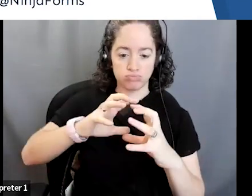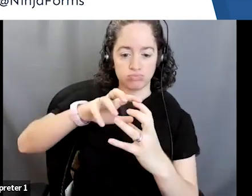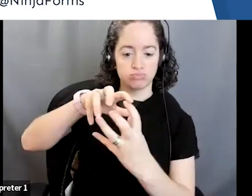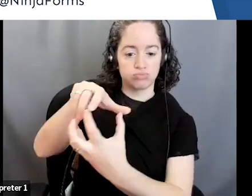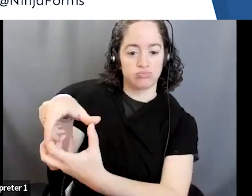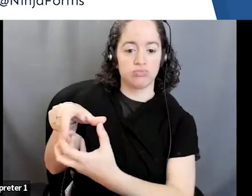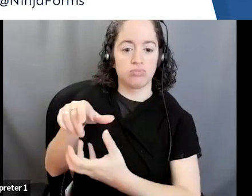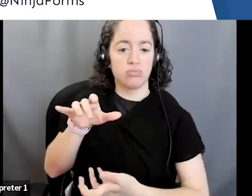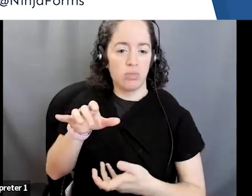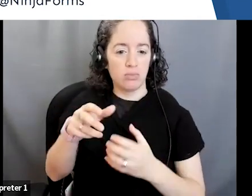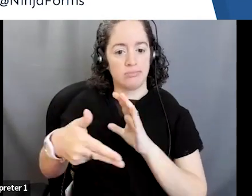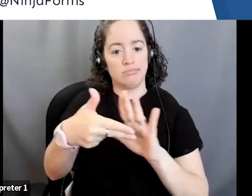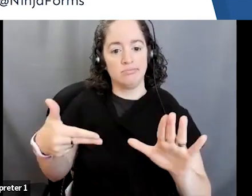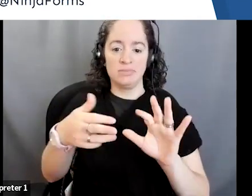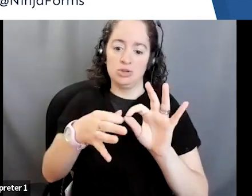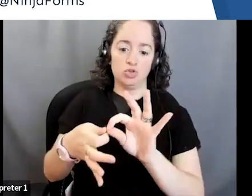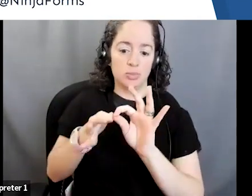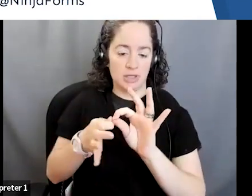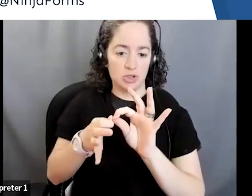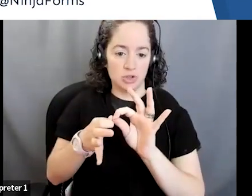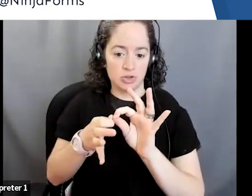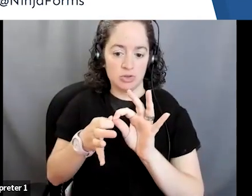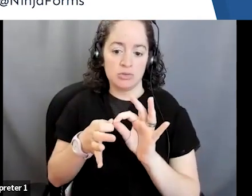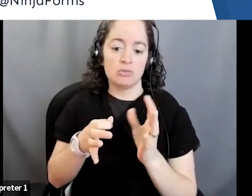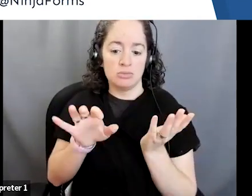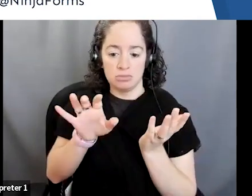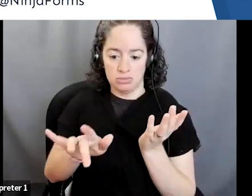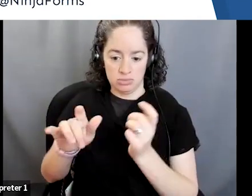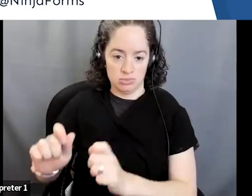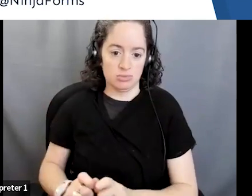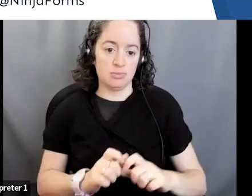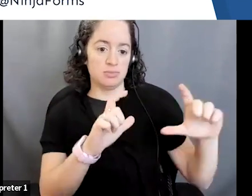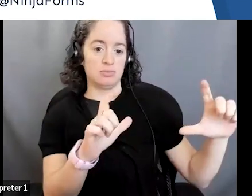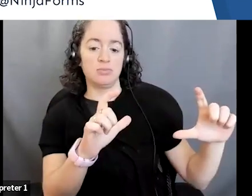That will allow you to open up the interpretation in a separate window.